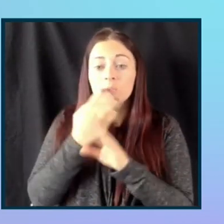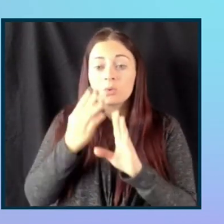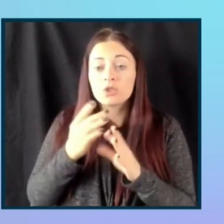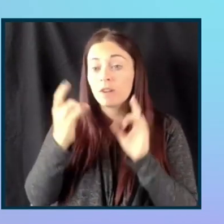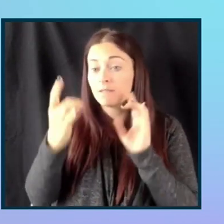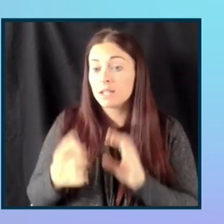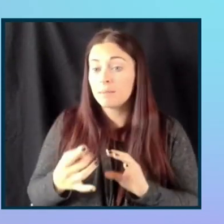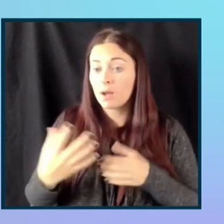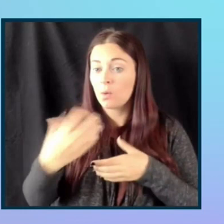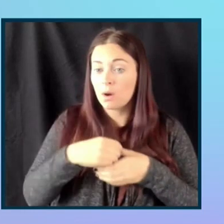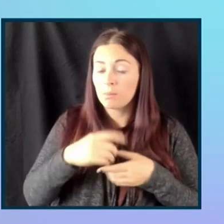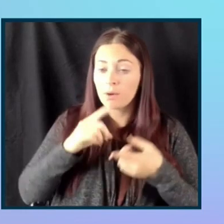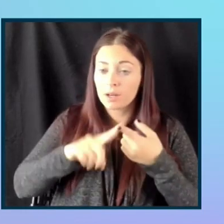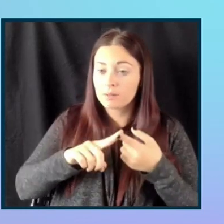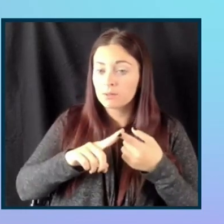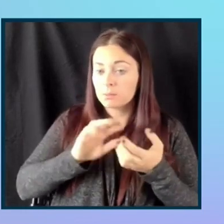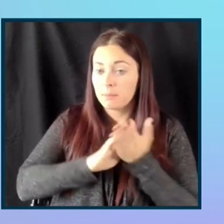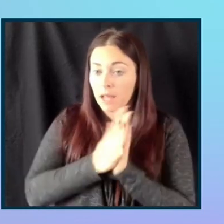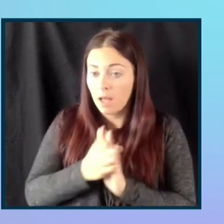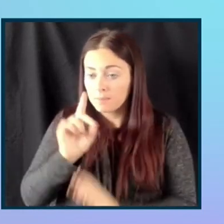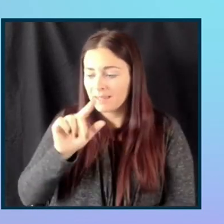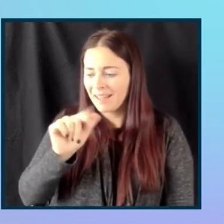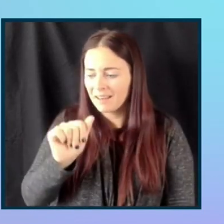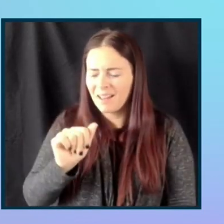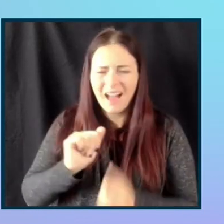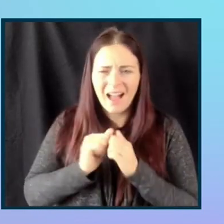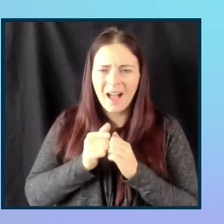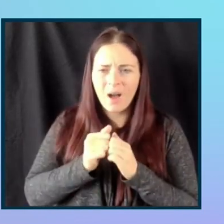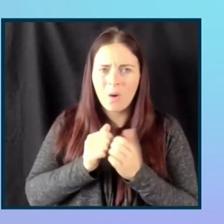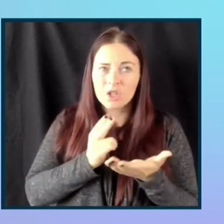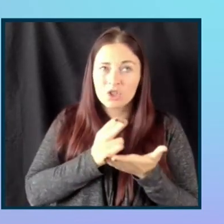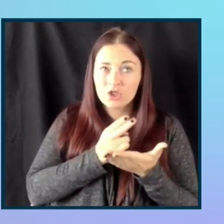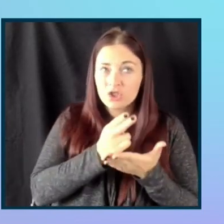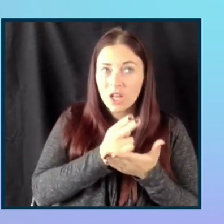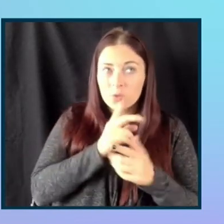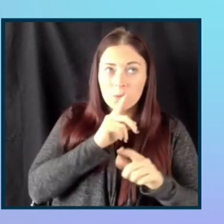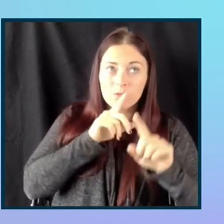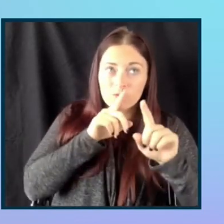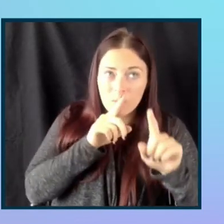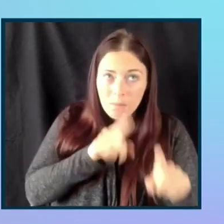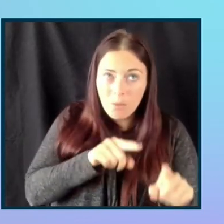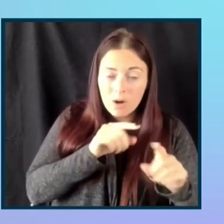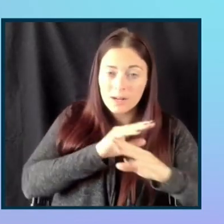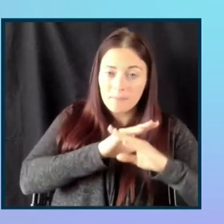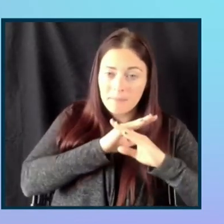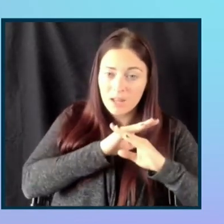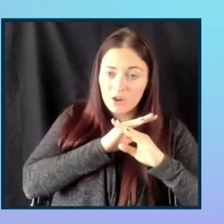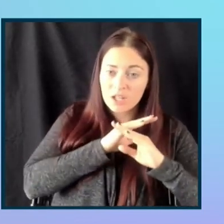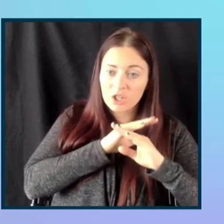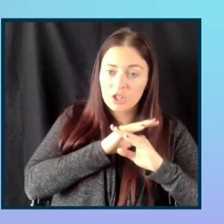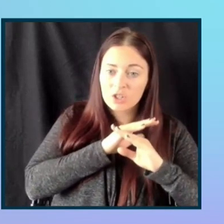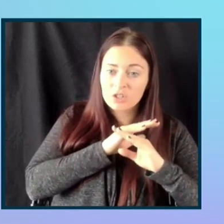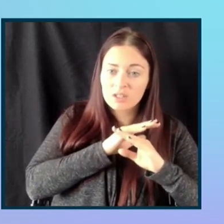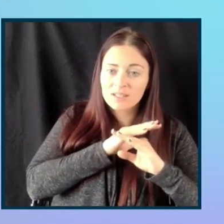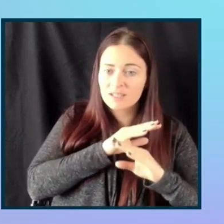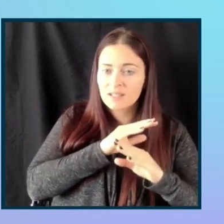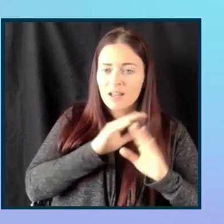how do you differentiate between genuine reported barriers, to just opinions about accessibility?"